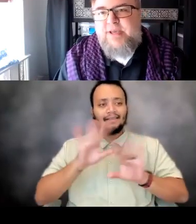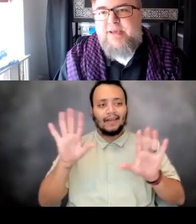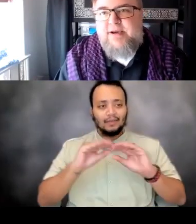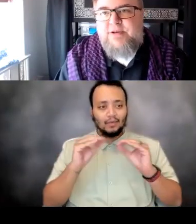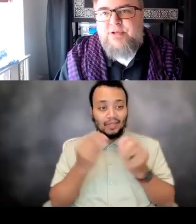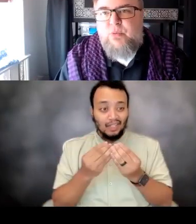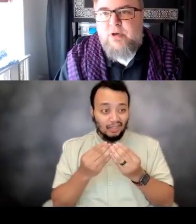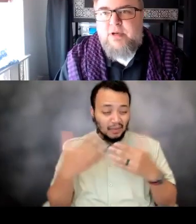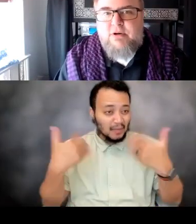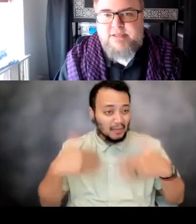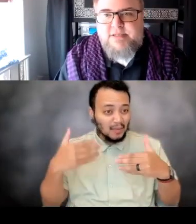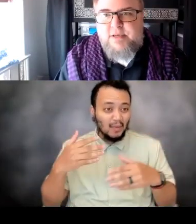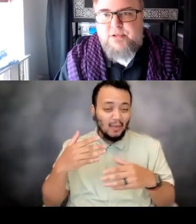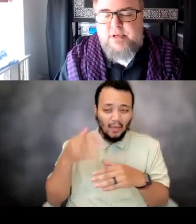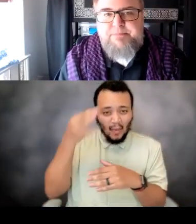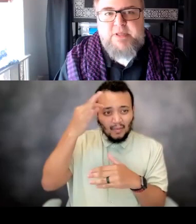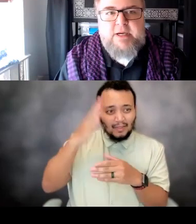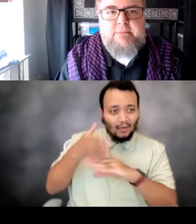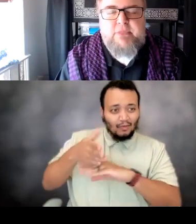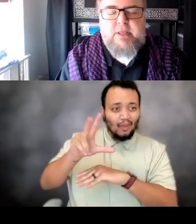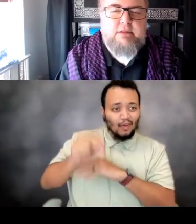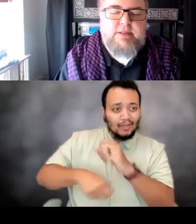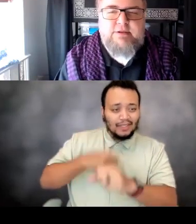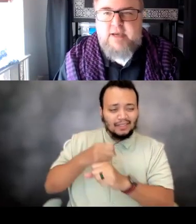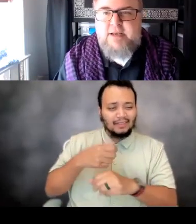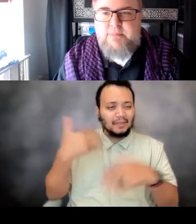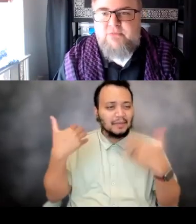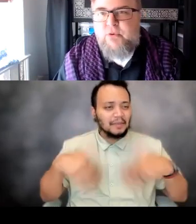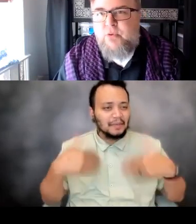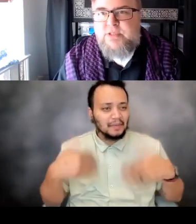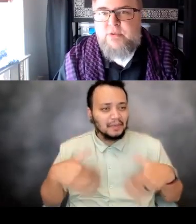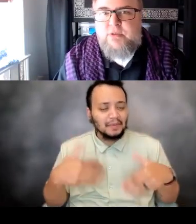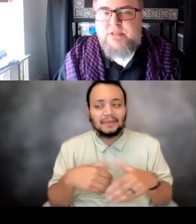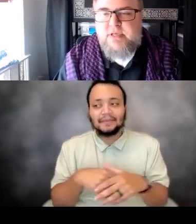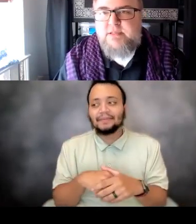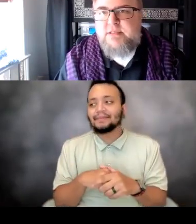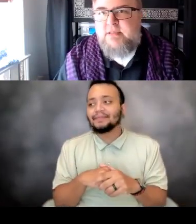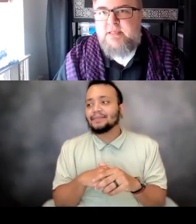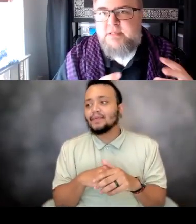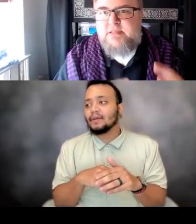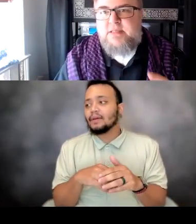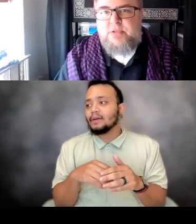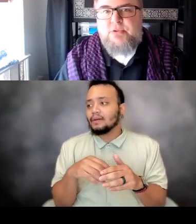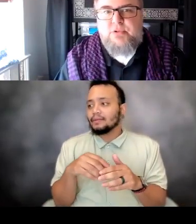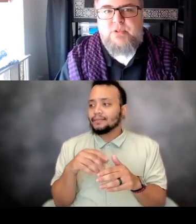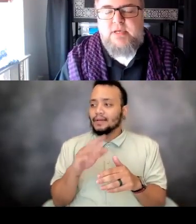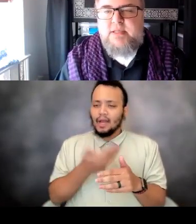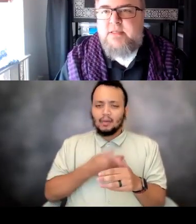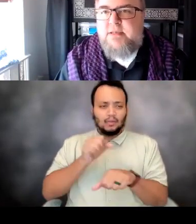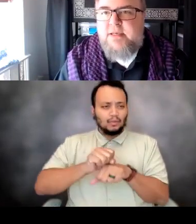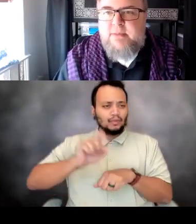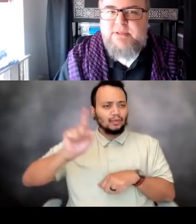We do work across the country, a little tiny bit of work we do in Wisconsin that's central to Wisconsin,